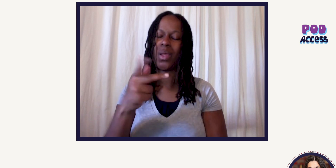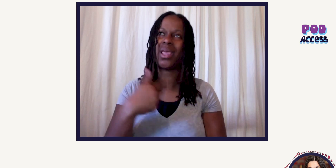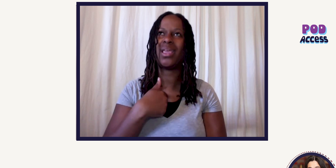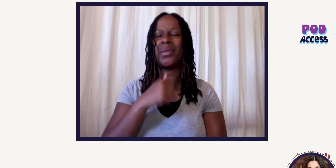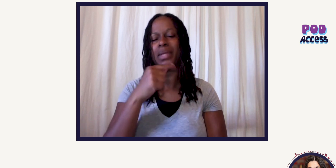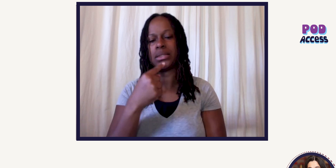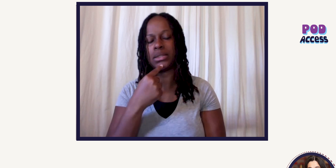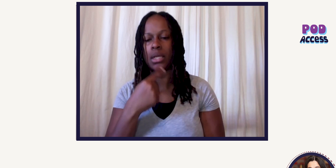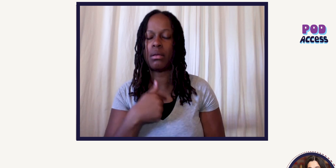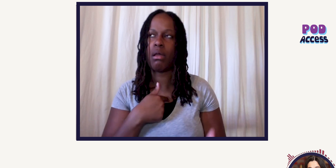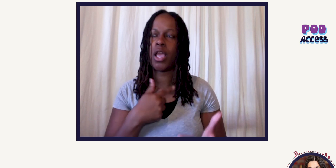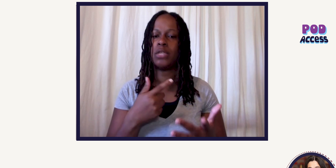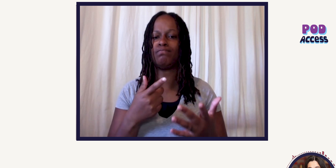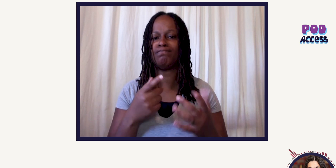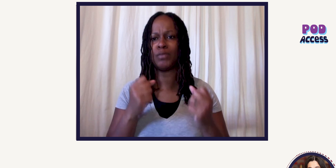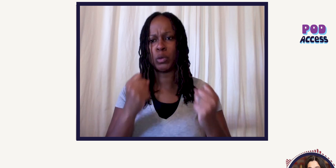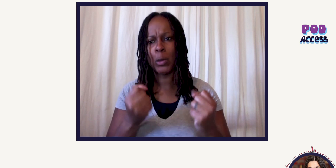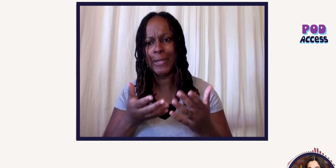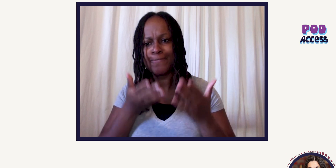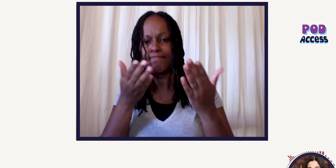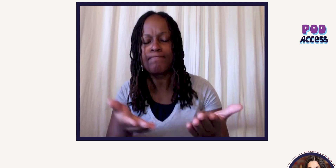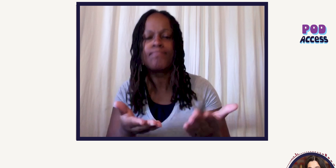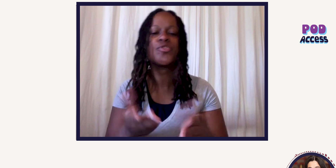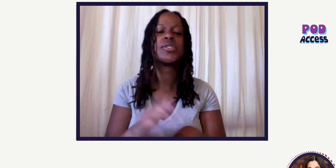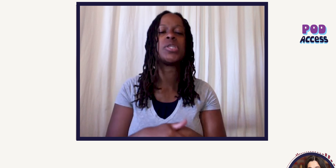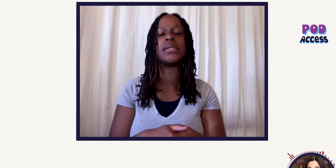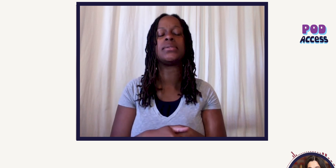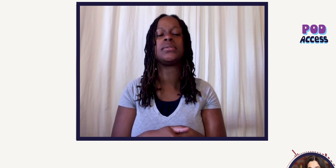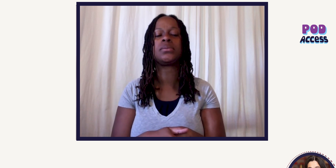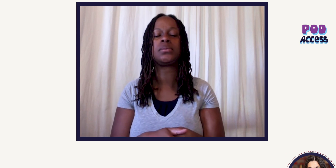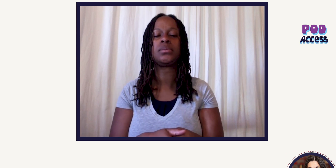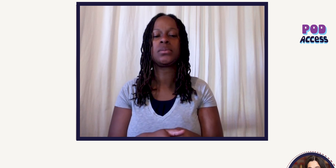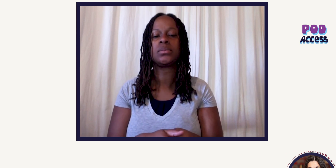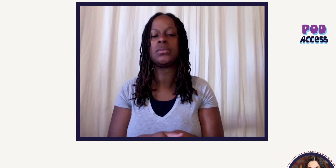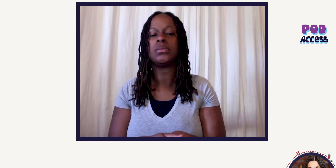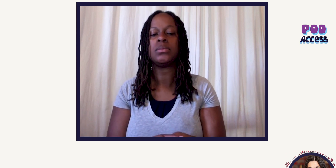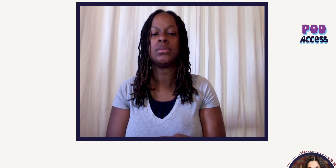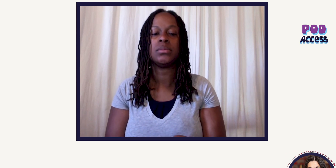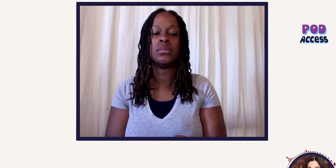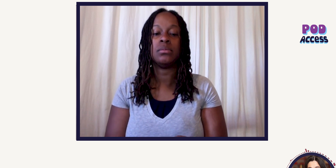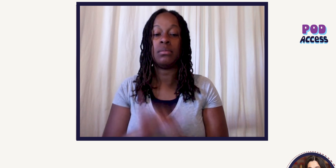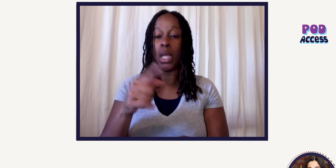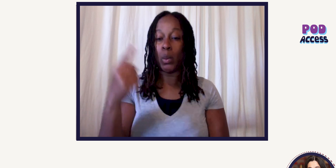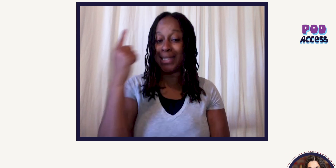Okay, I'm not saying I strongly suggest that you consider talking about disability.